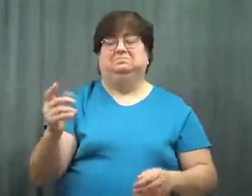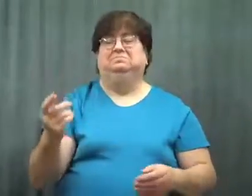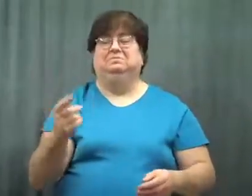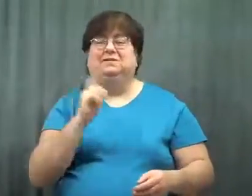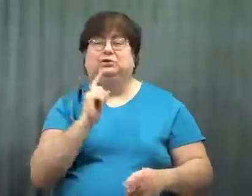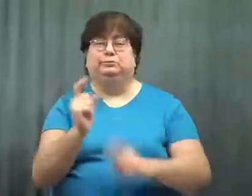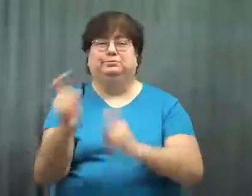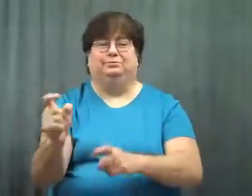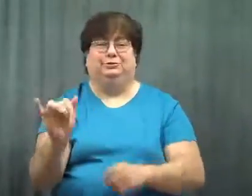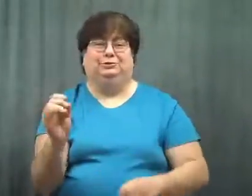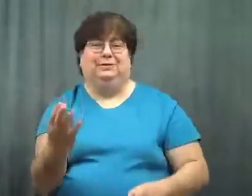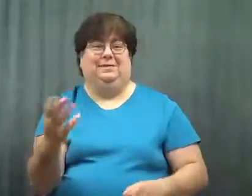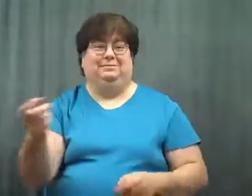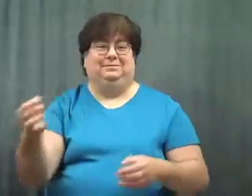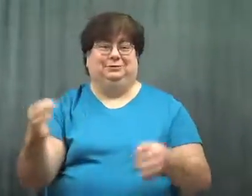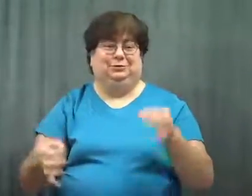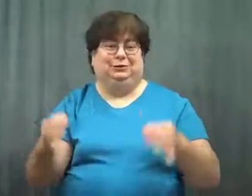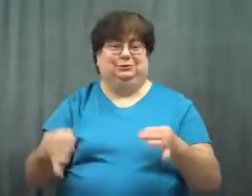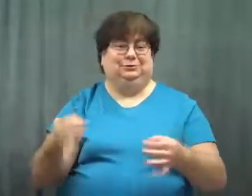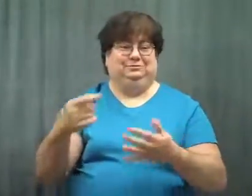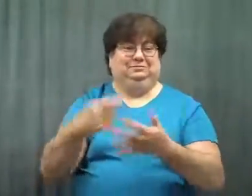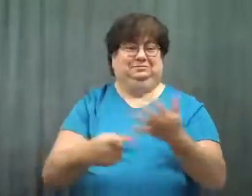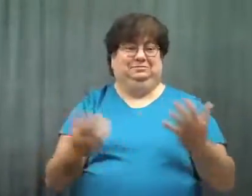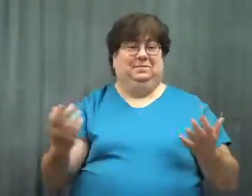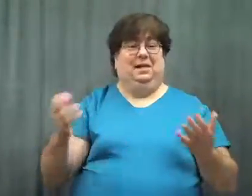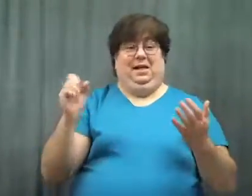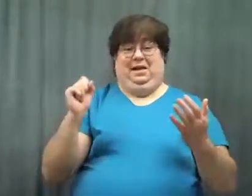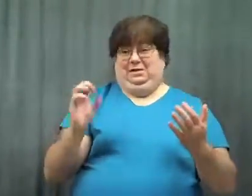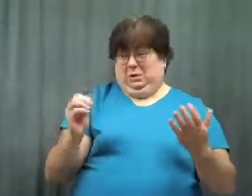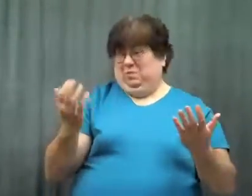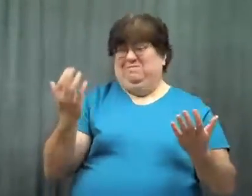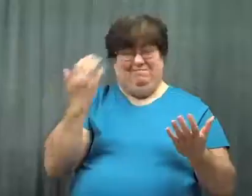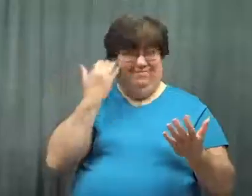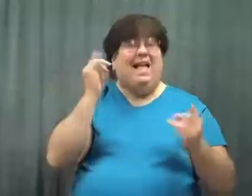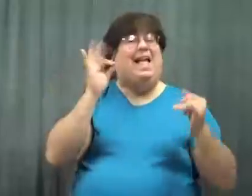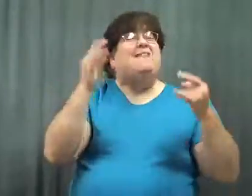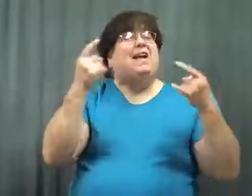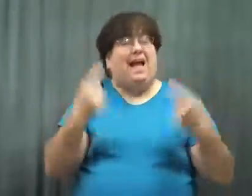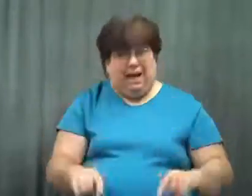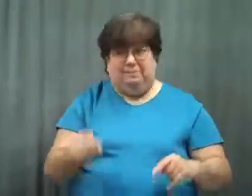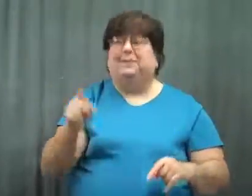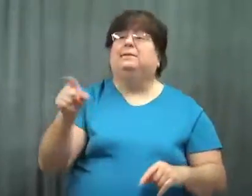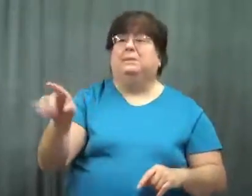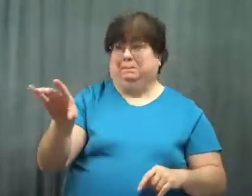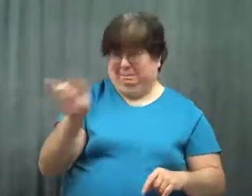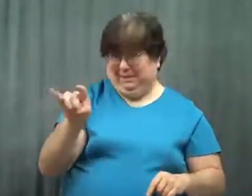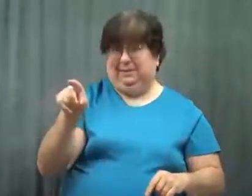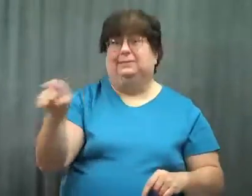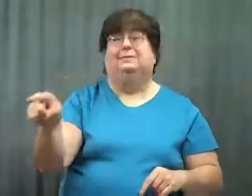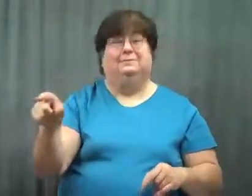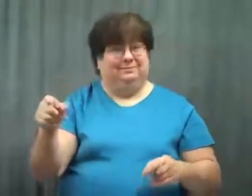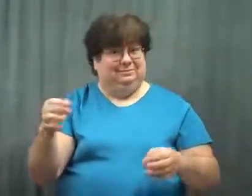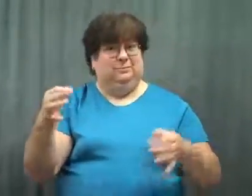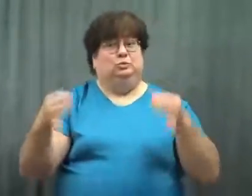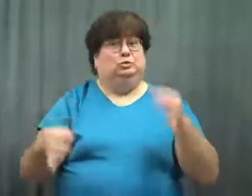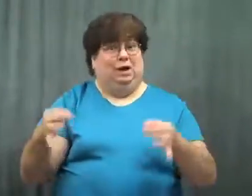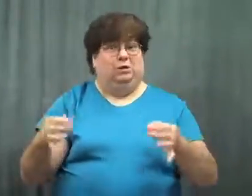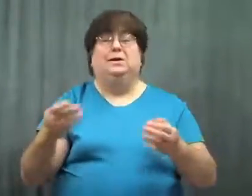He would definitely give her the job. If she is confirmed as a Justice,